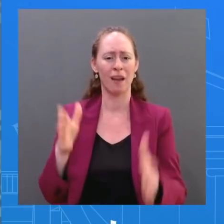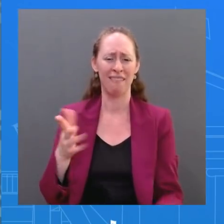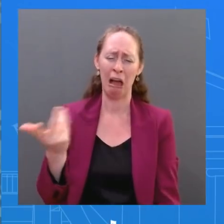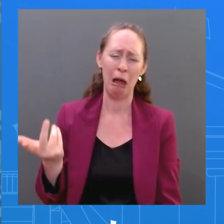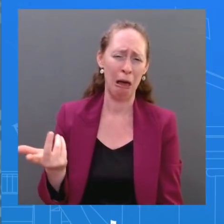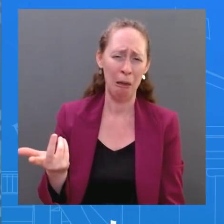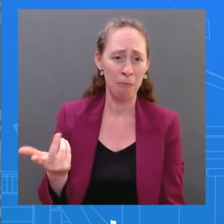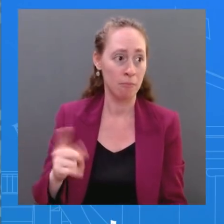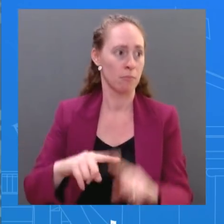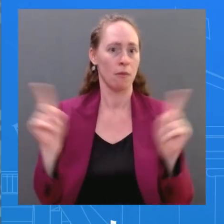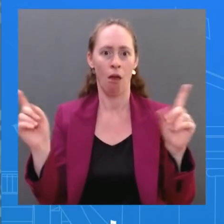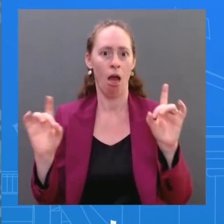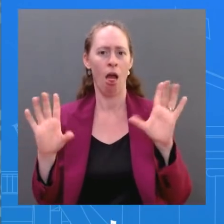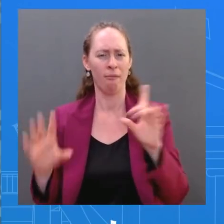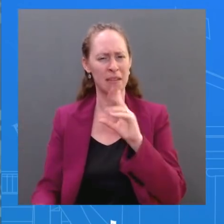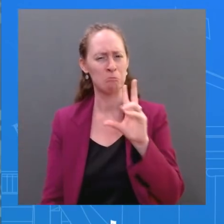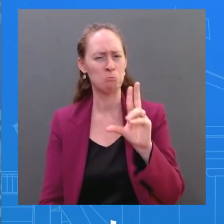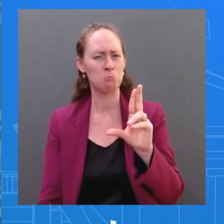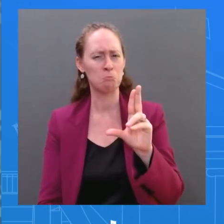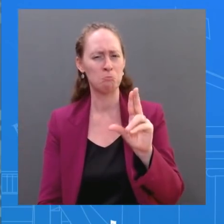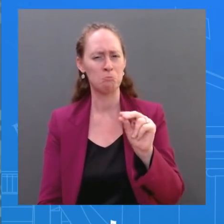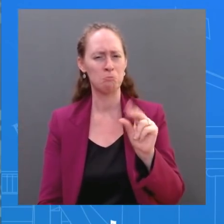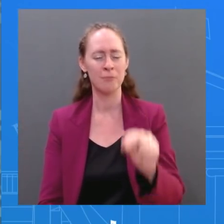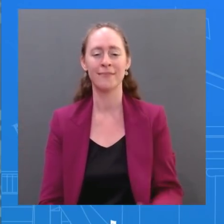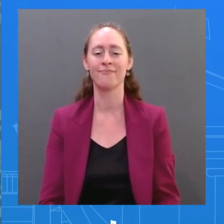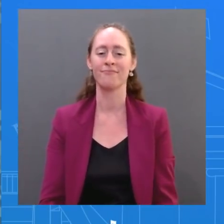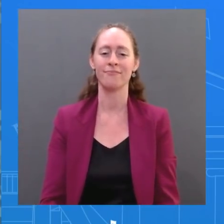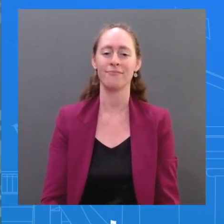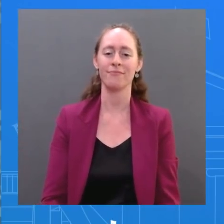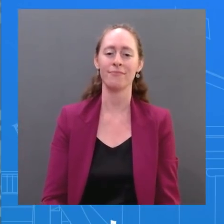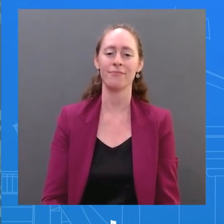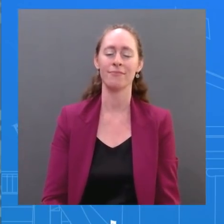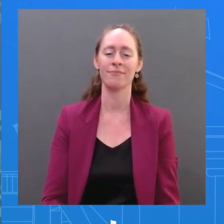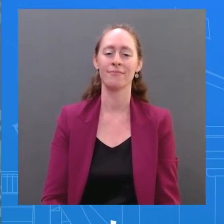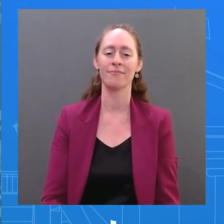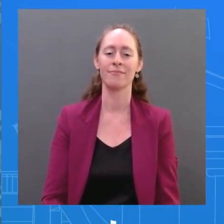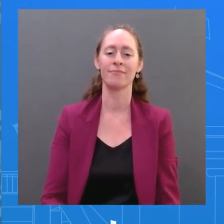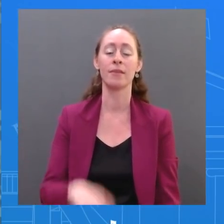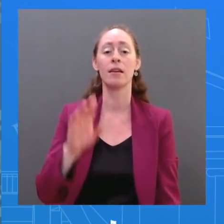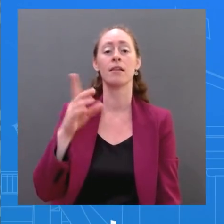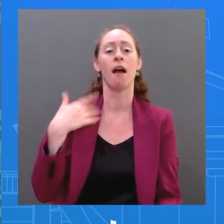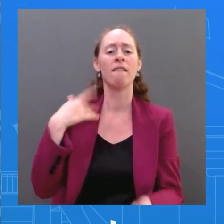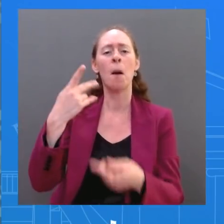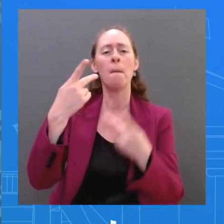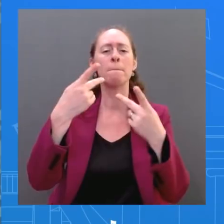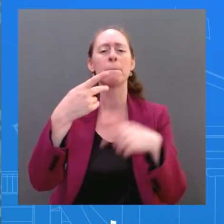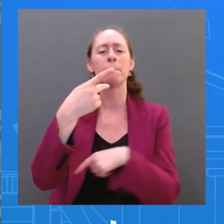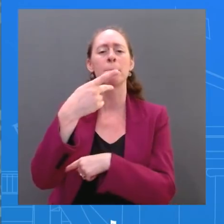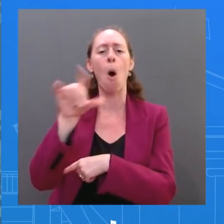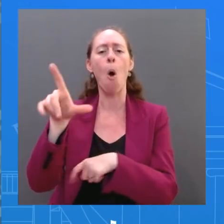showing that turnover in this administration is below the historical average, going back to Reagan.